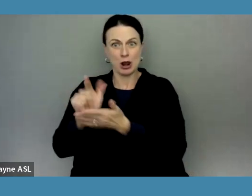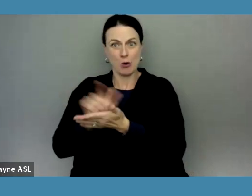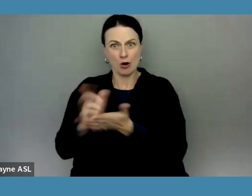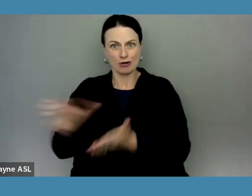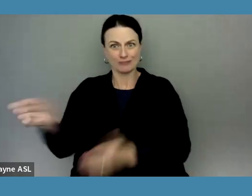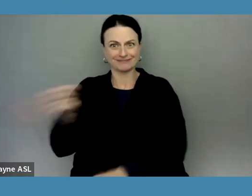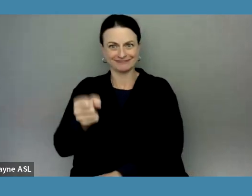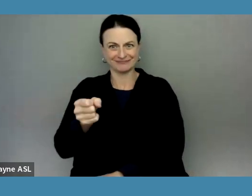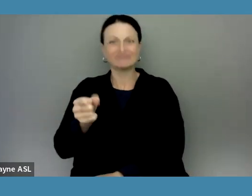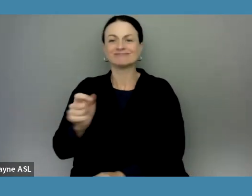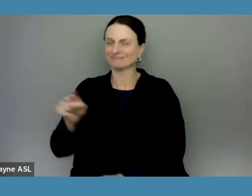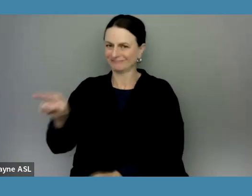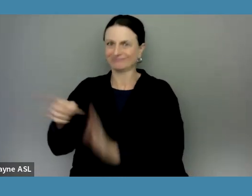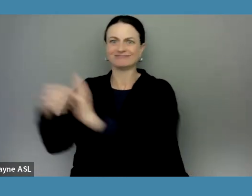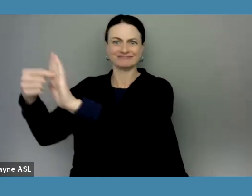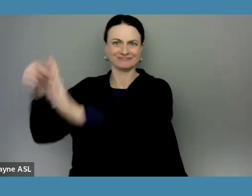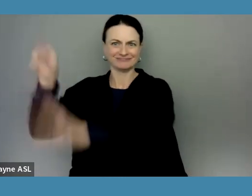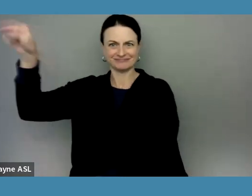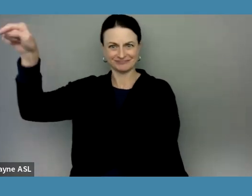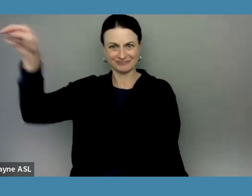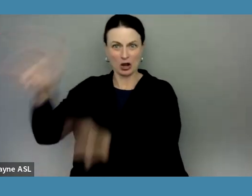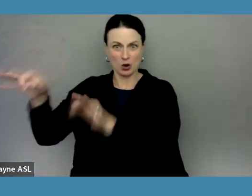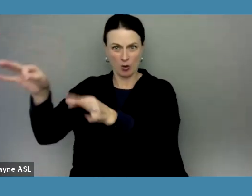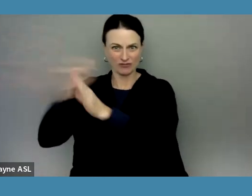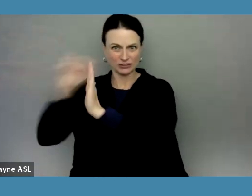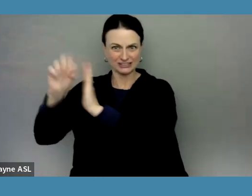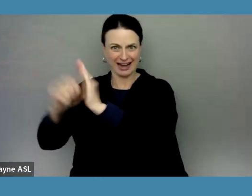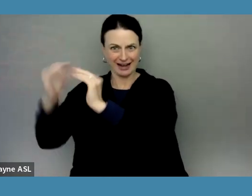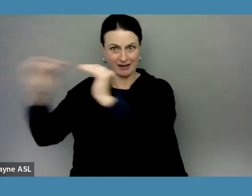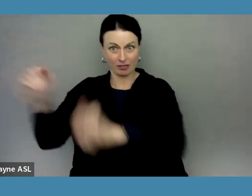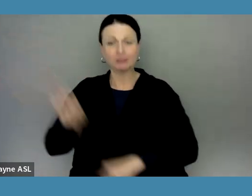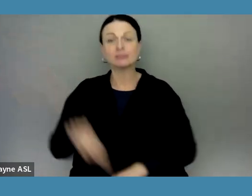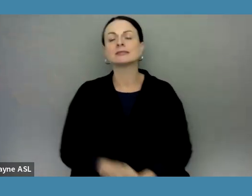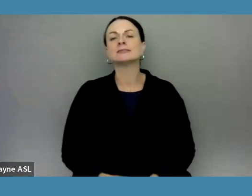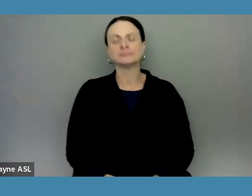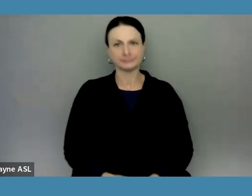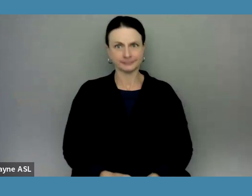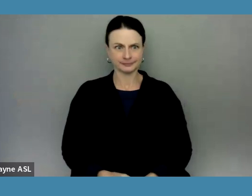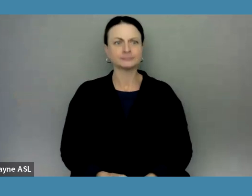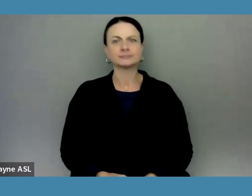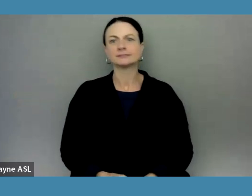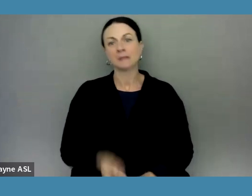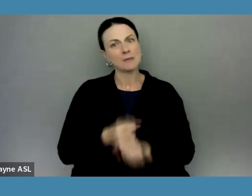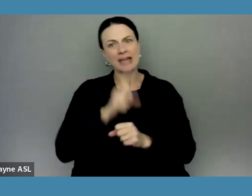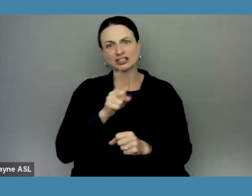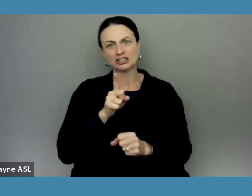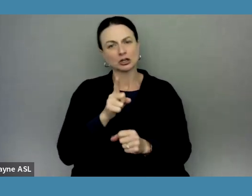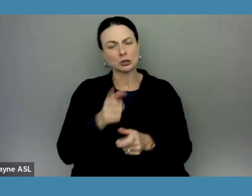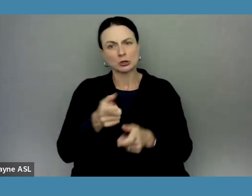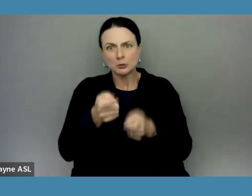that are before the hearing officer and making sure that you elicit the most crucial testimony